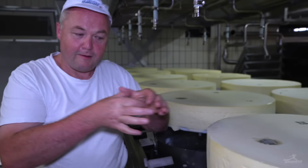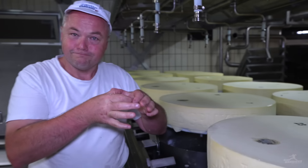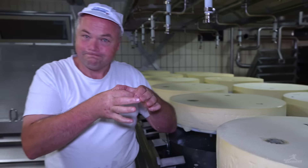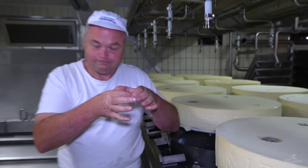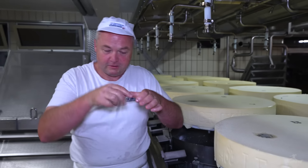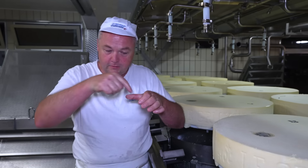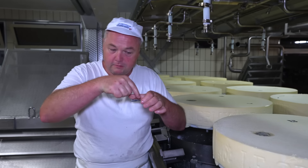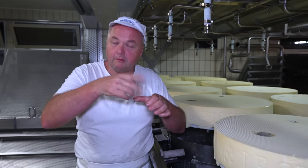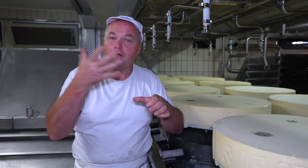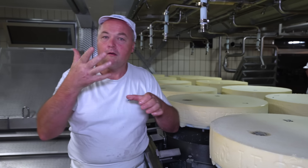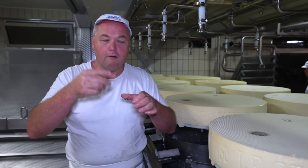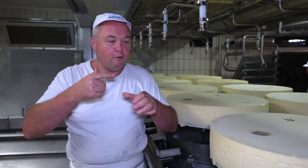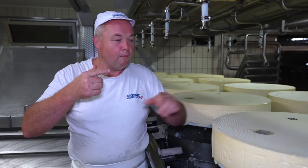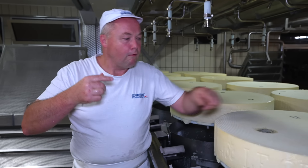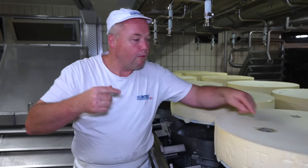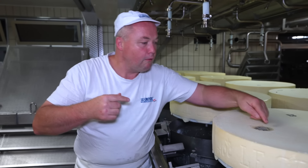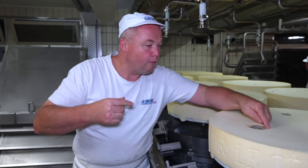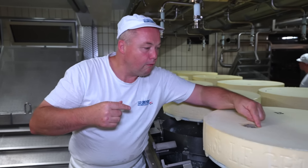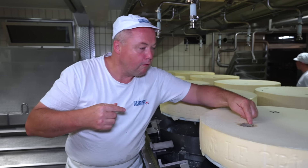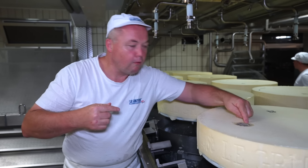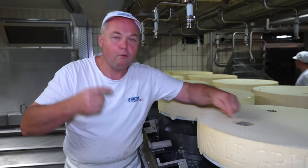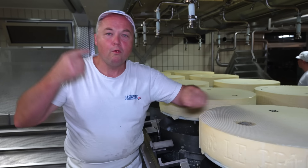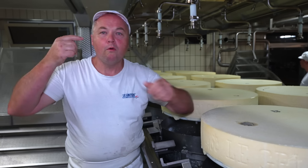The stamp on this cheese shows